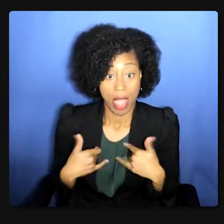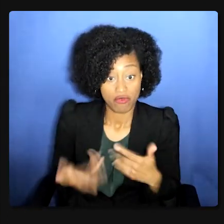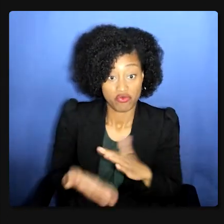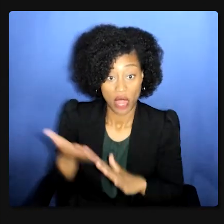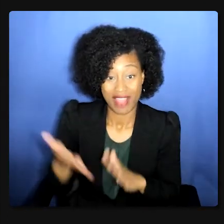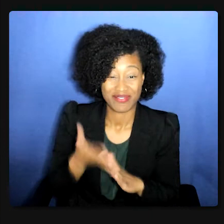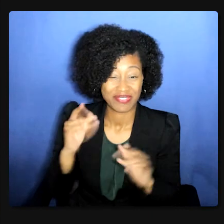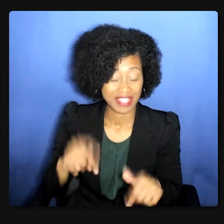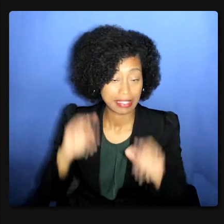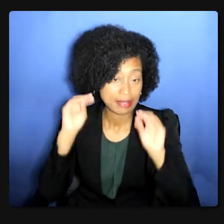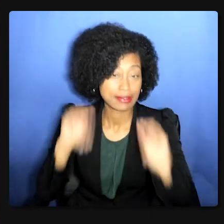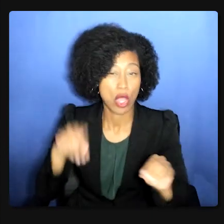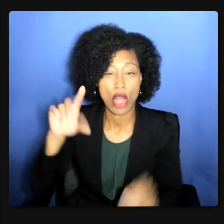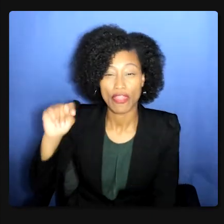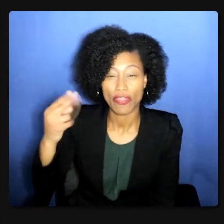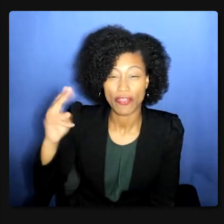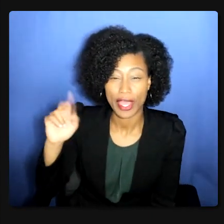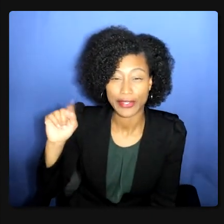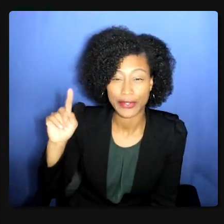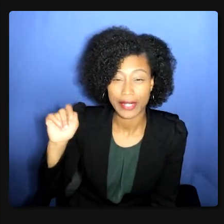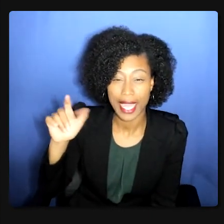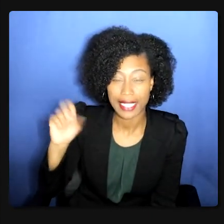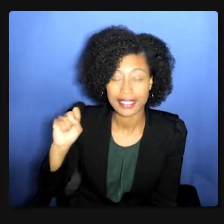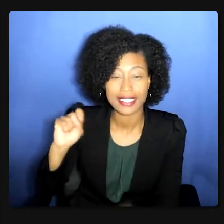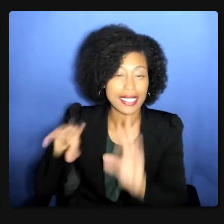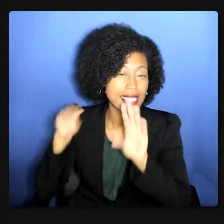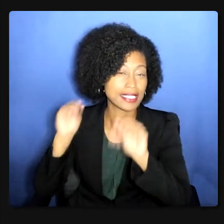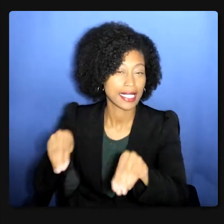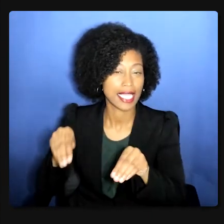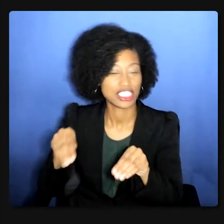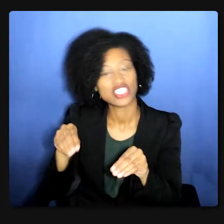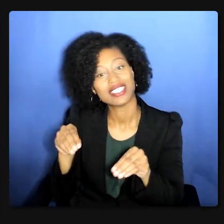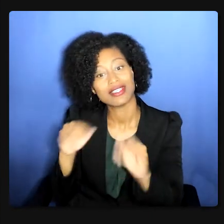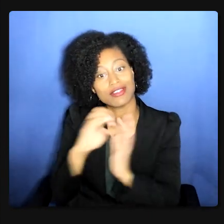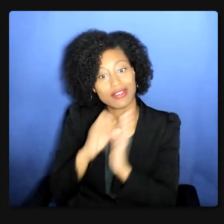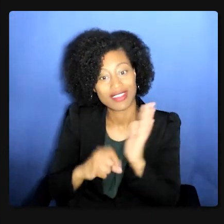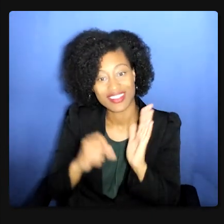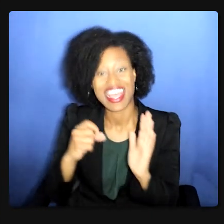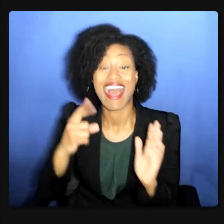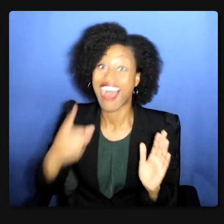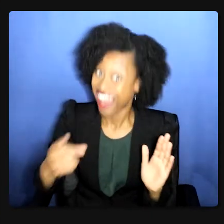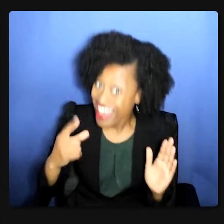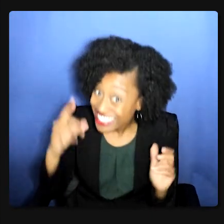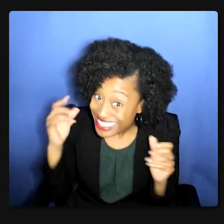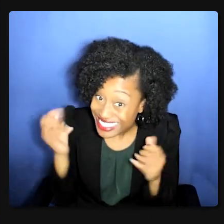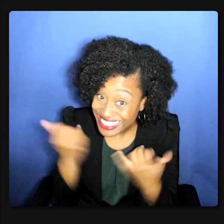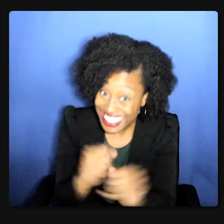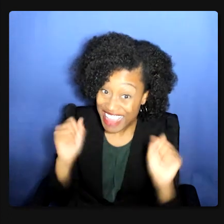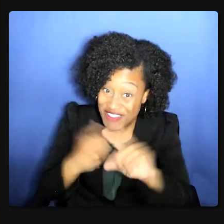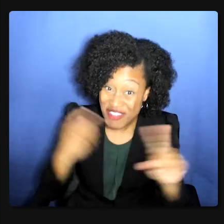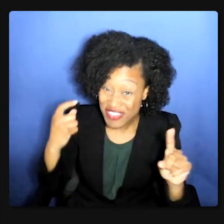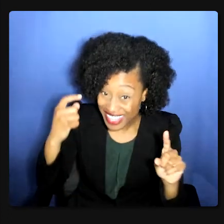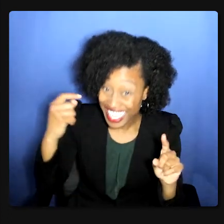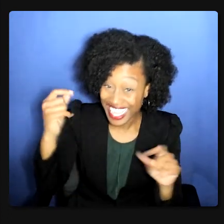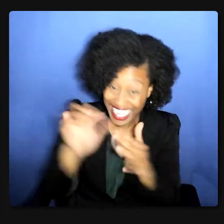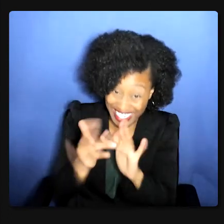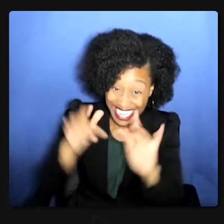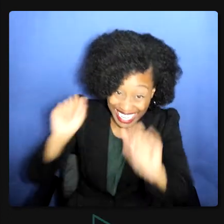[Amie] So I'm going to run this install Thundernetes installation script. This YAMLl file safe to run this script from the Internet, right?